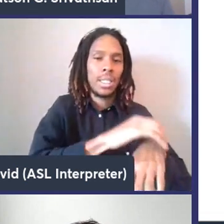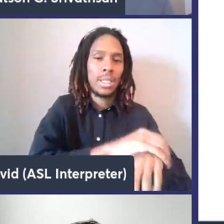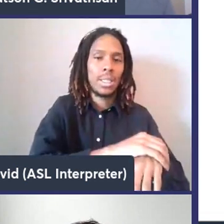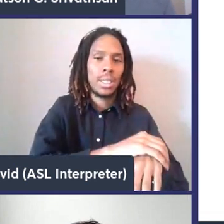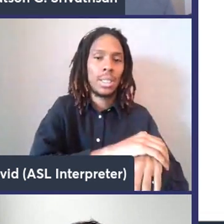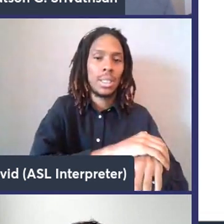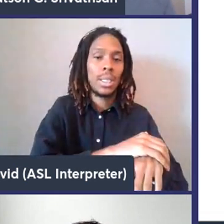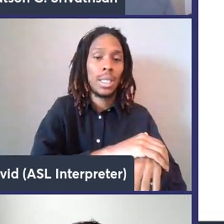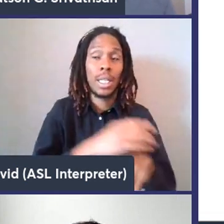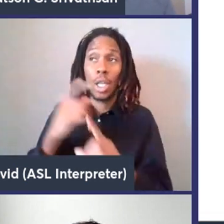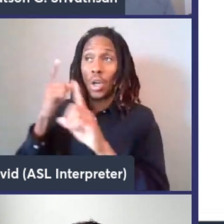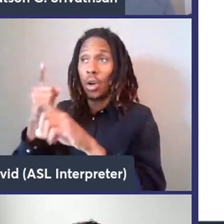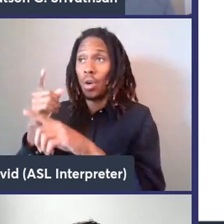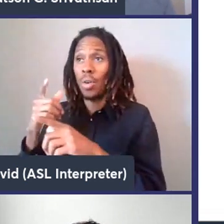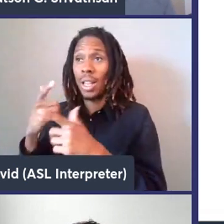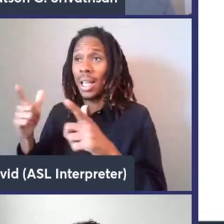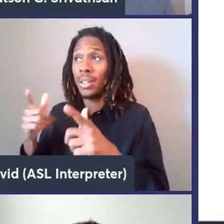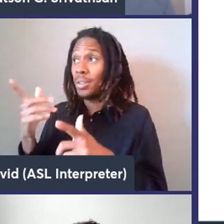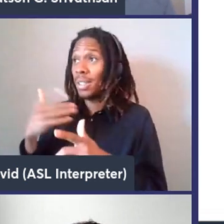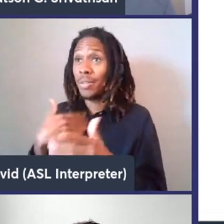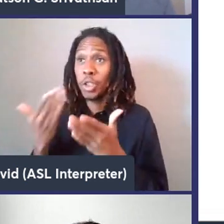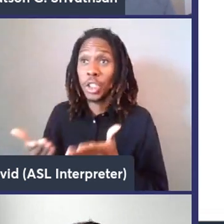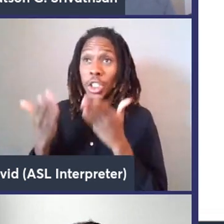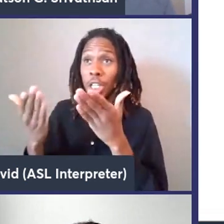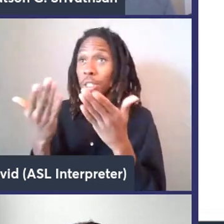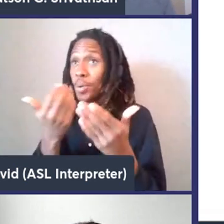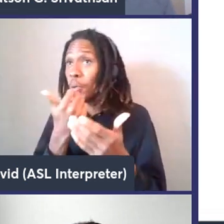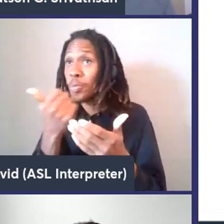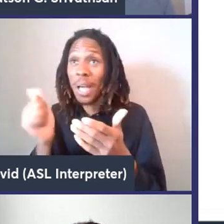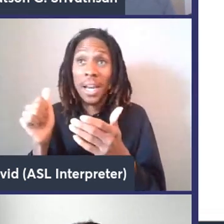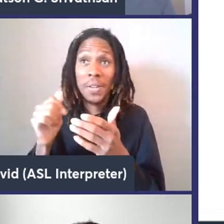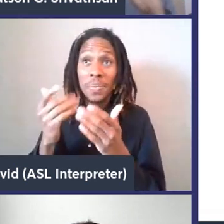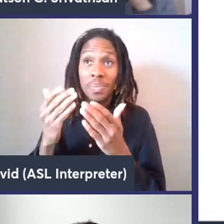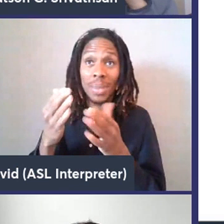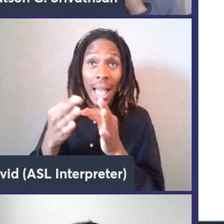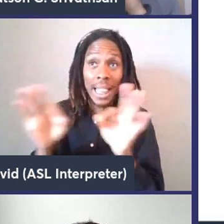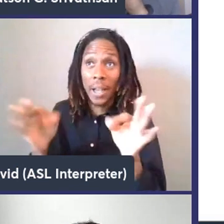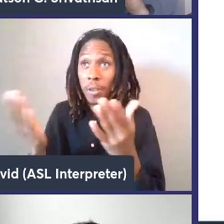Do you have a as suggestion on what language you would like me to translate in this doc?